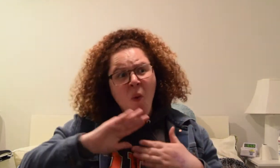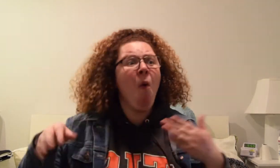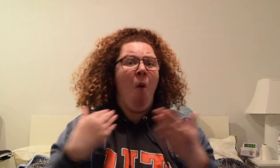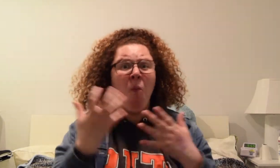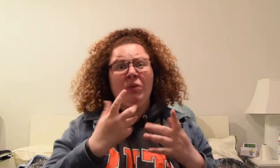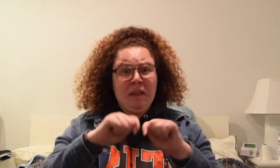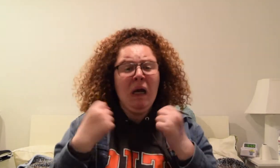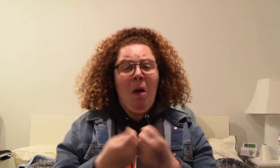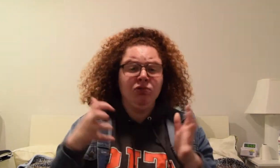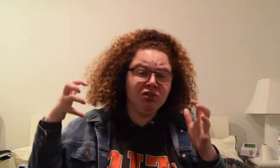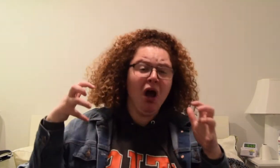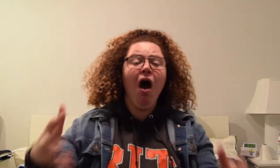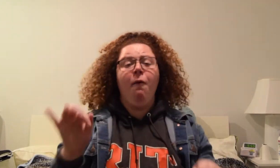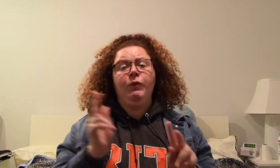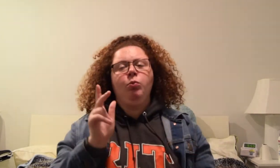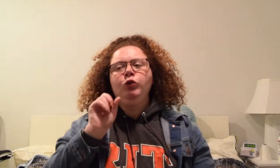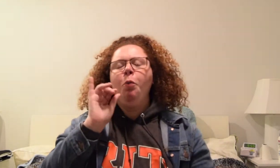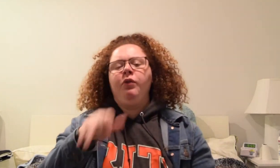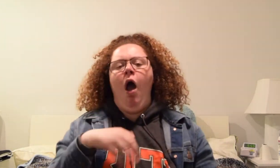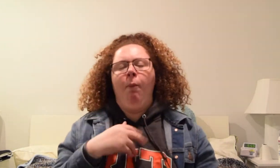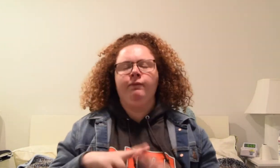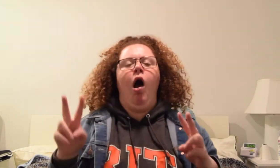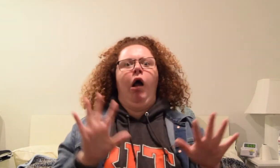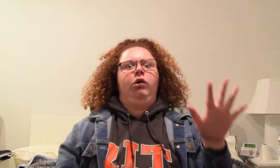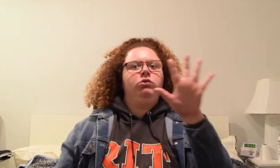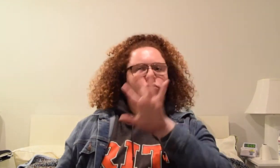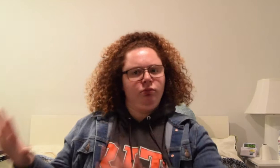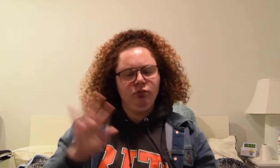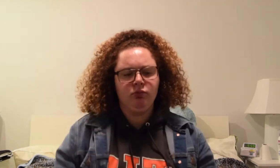It's a whole team so that wasn't what I was used to